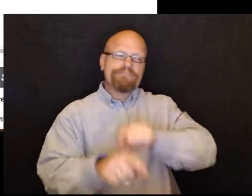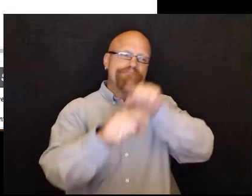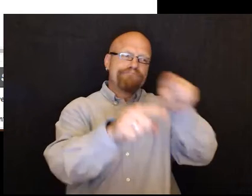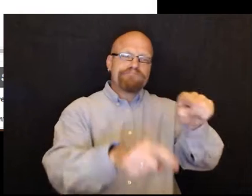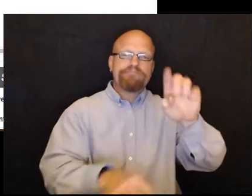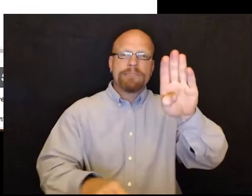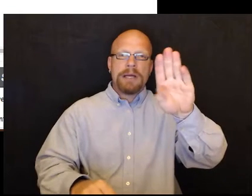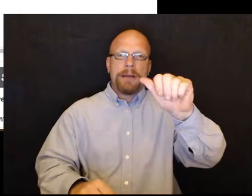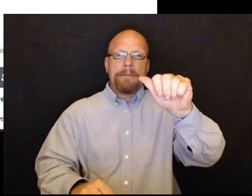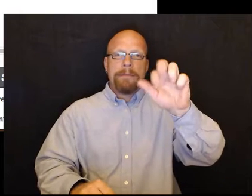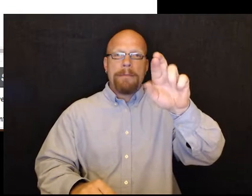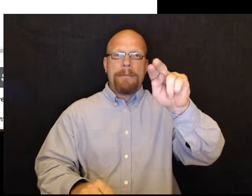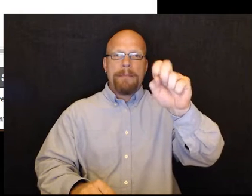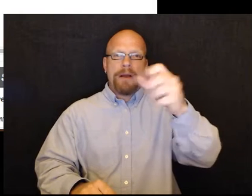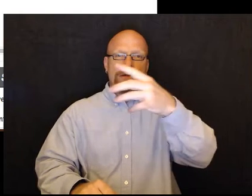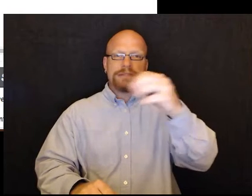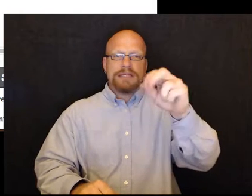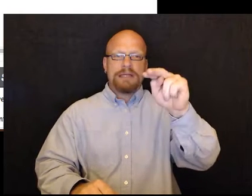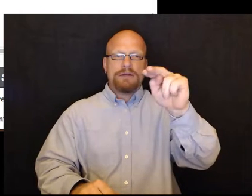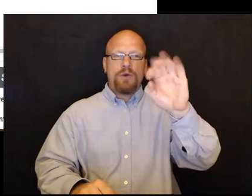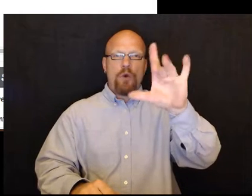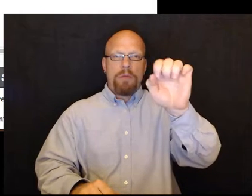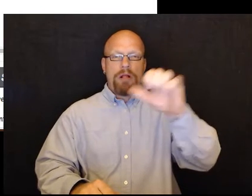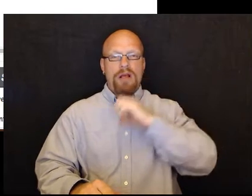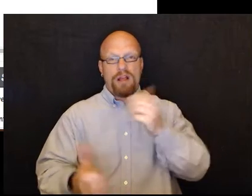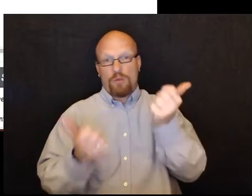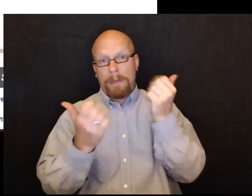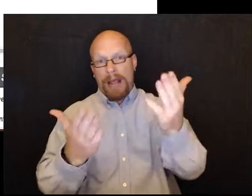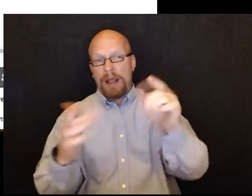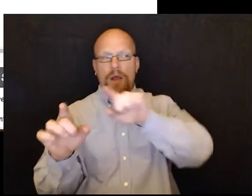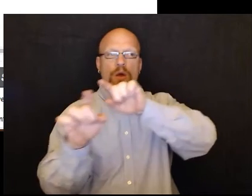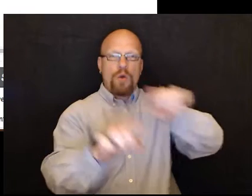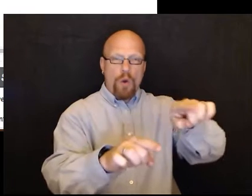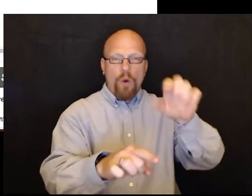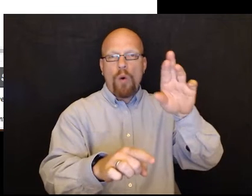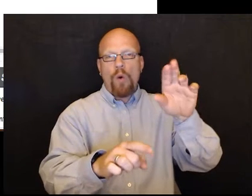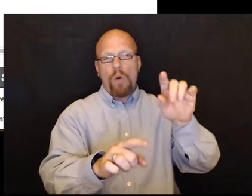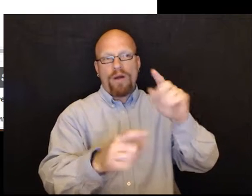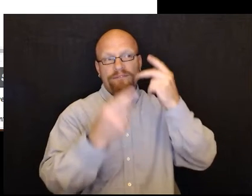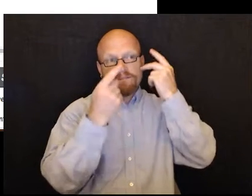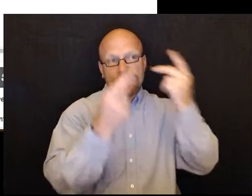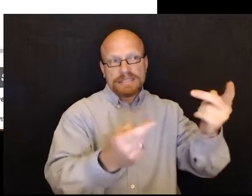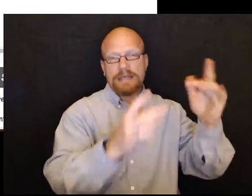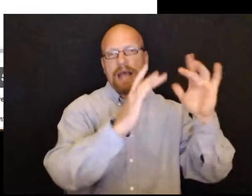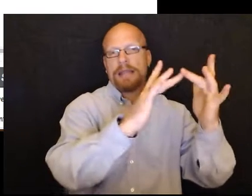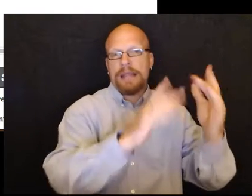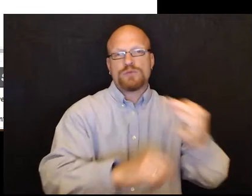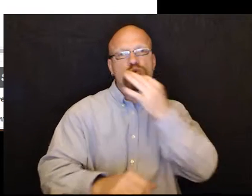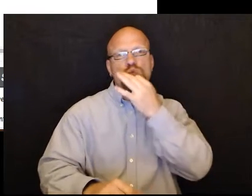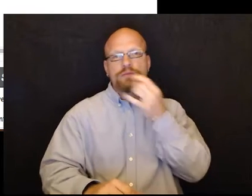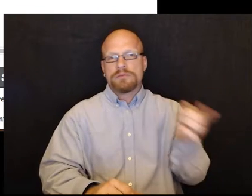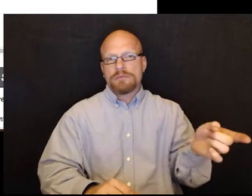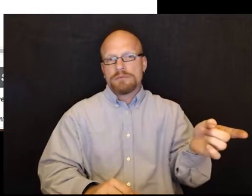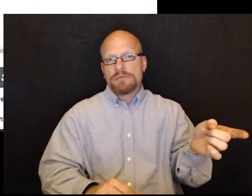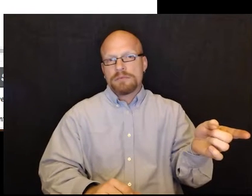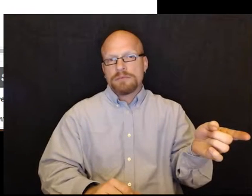or some of you through financial aid have to use Barnes and Noble I recommend